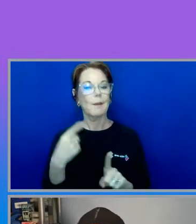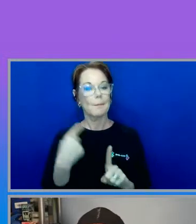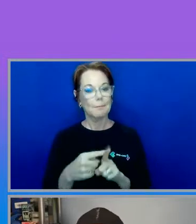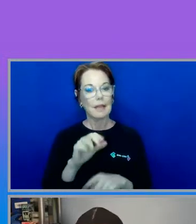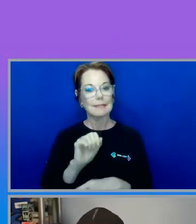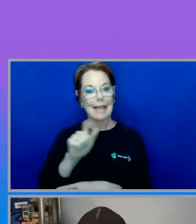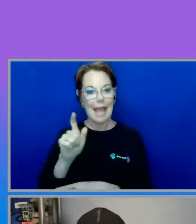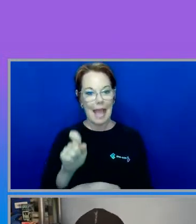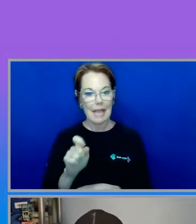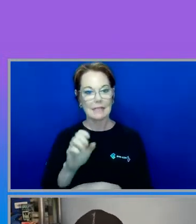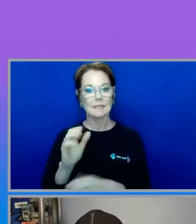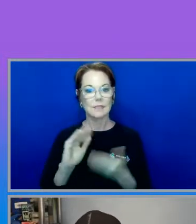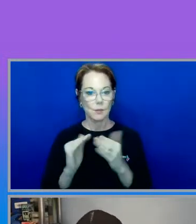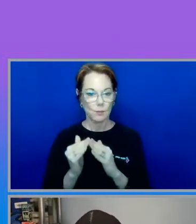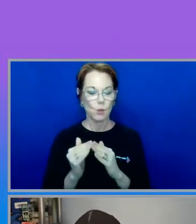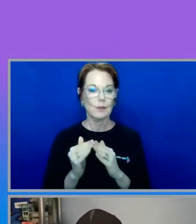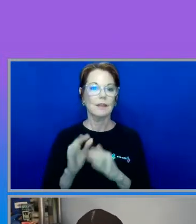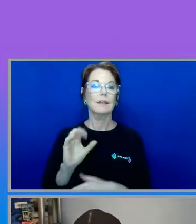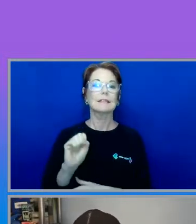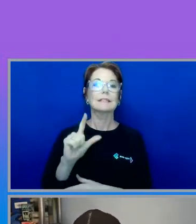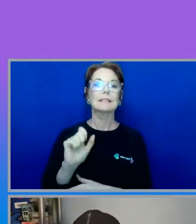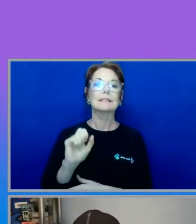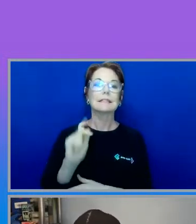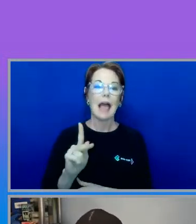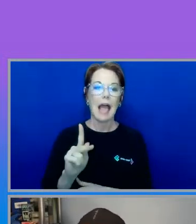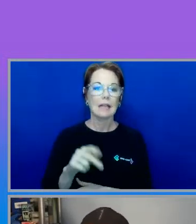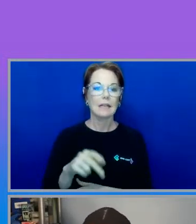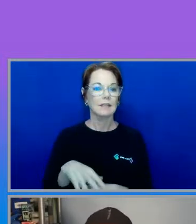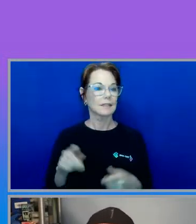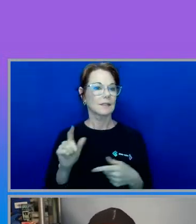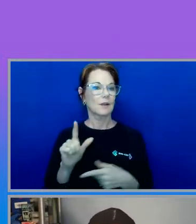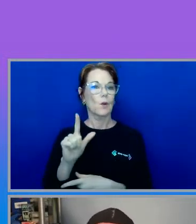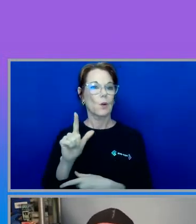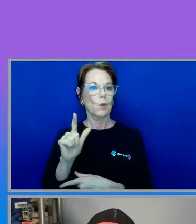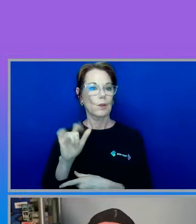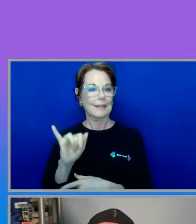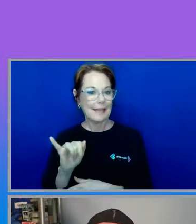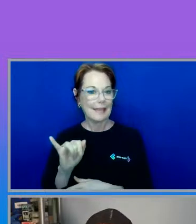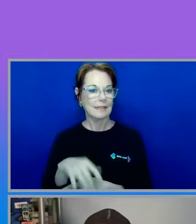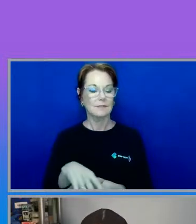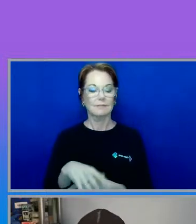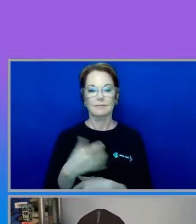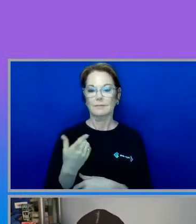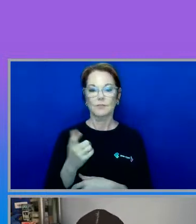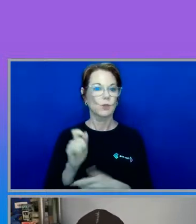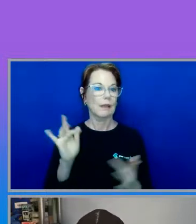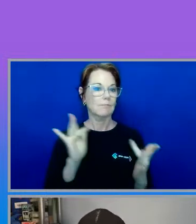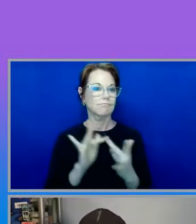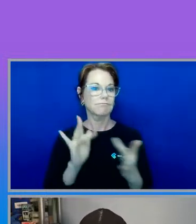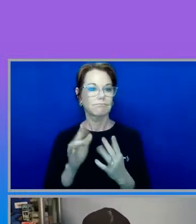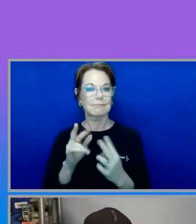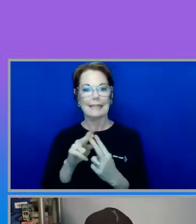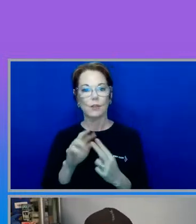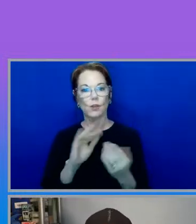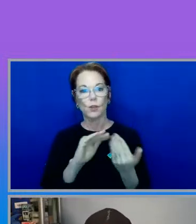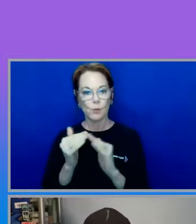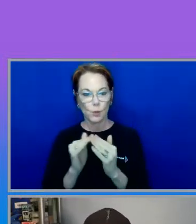on the discussion, so you can reach out on discord. Of course, you can reach out on LinkedIn or